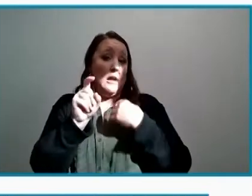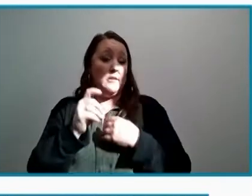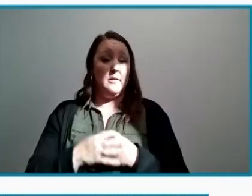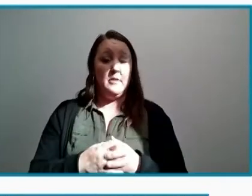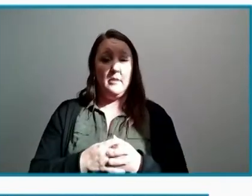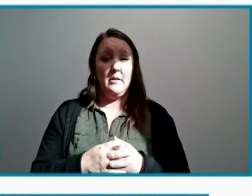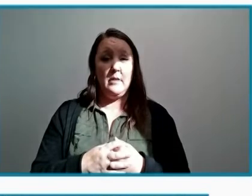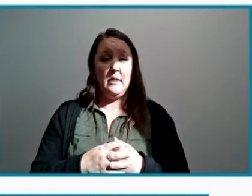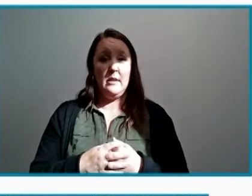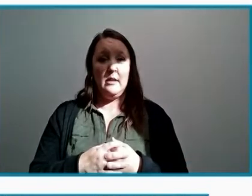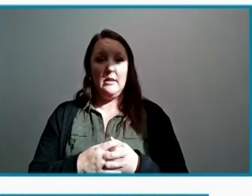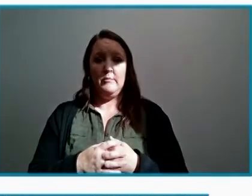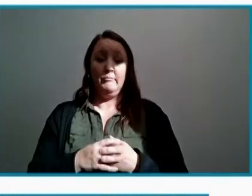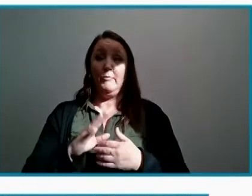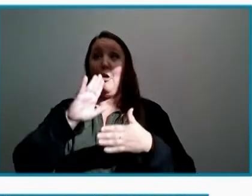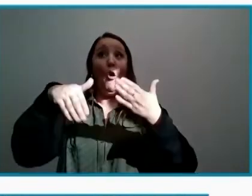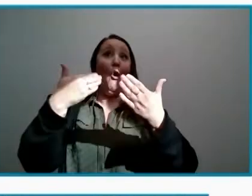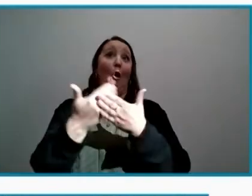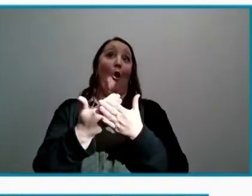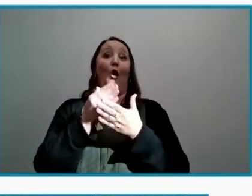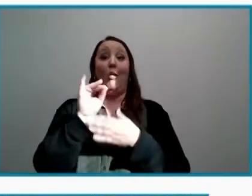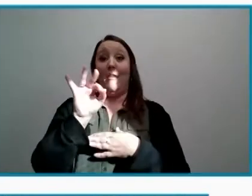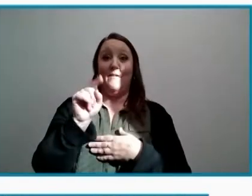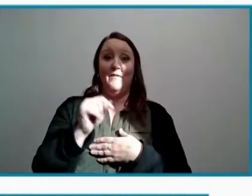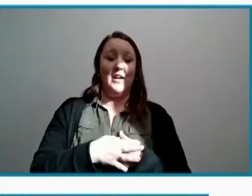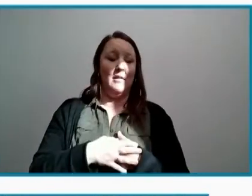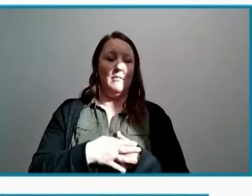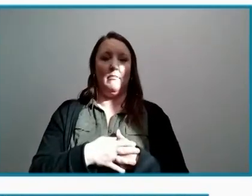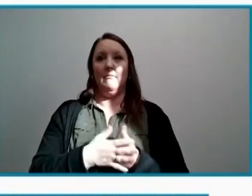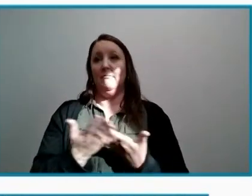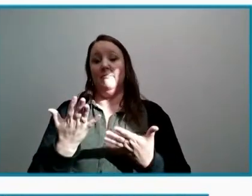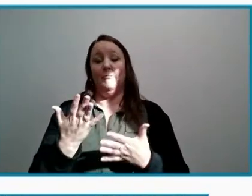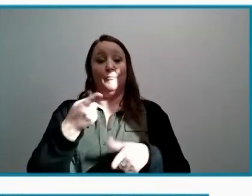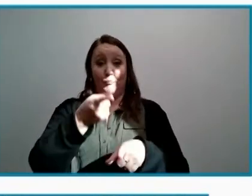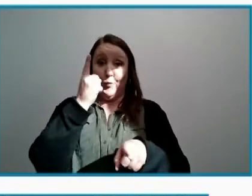All of it. Uh, ditto to everything Katie and Gill said there. I think,